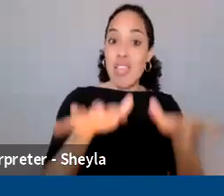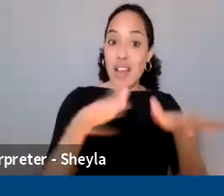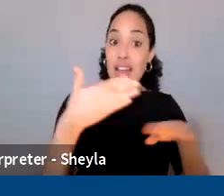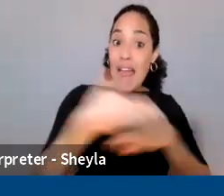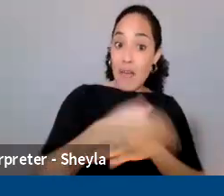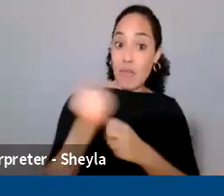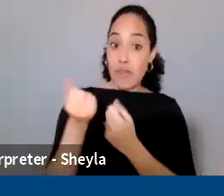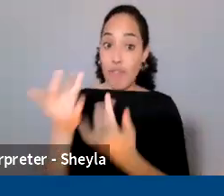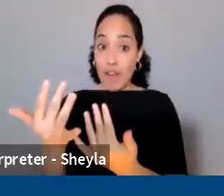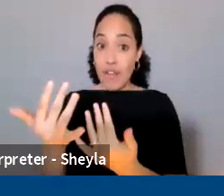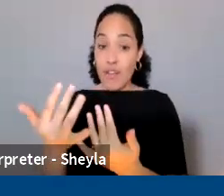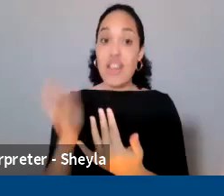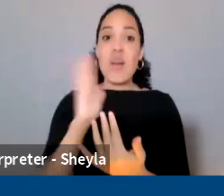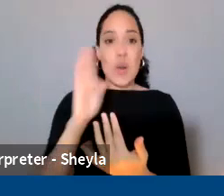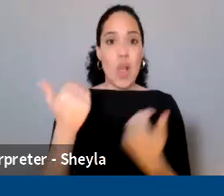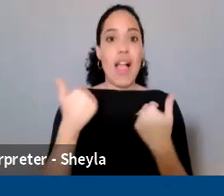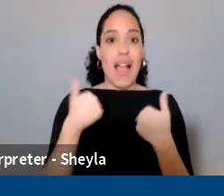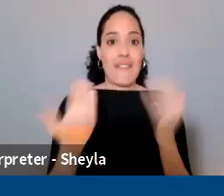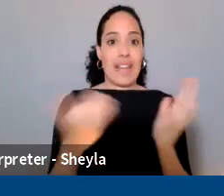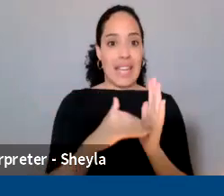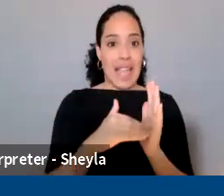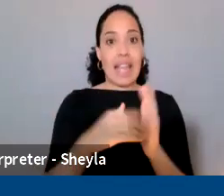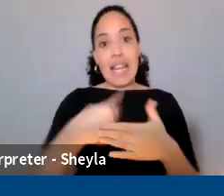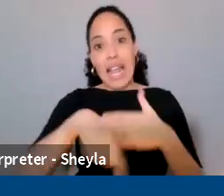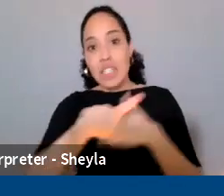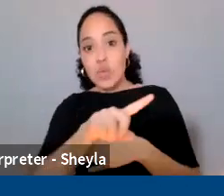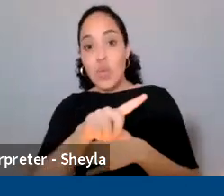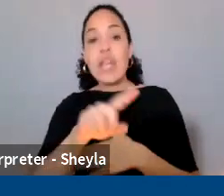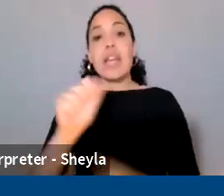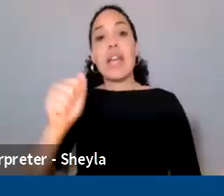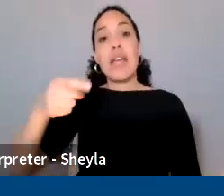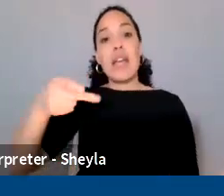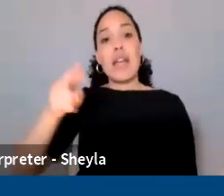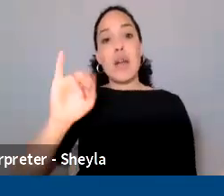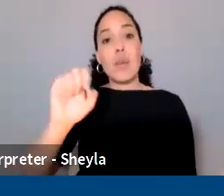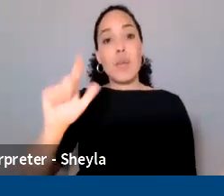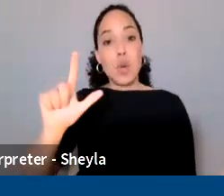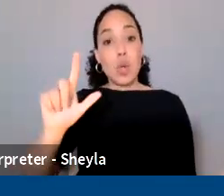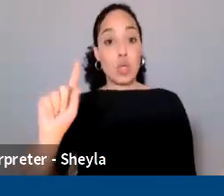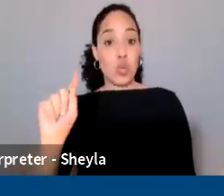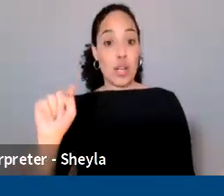will also have it next week on the 20th in the evening and I can make sure that you get the